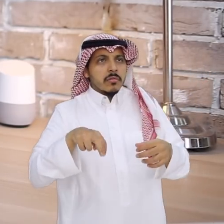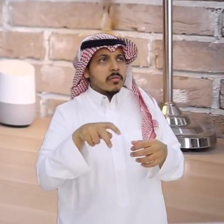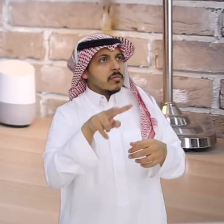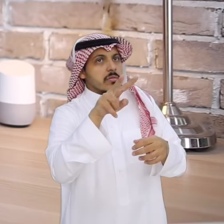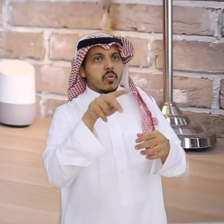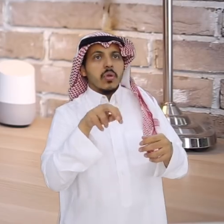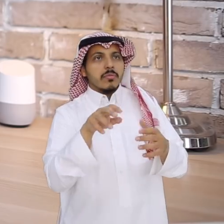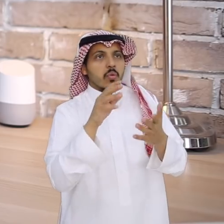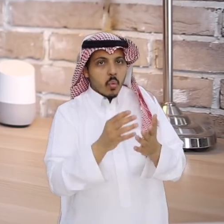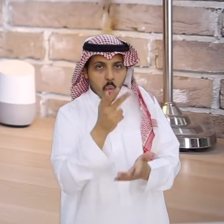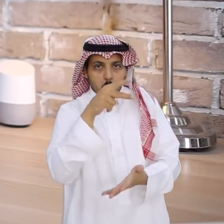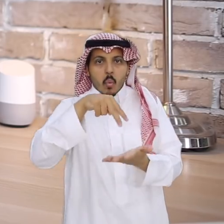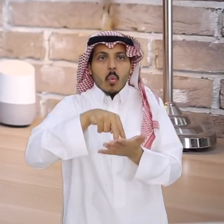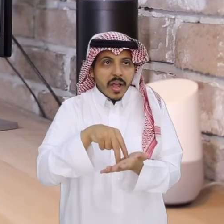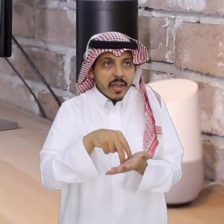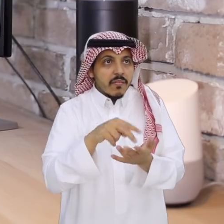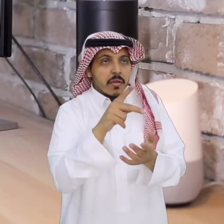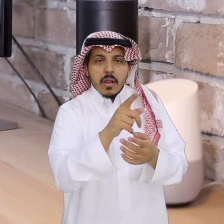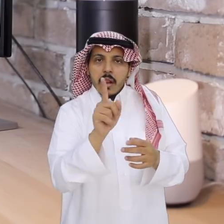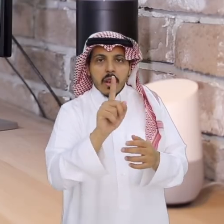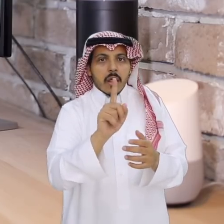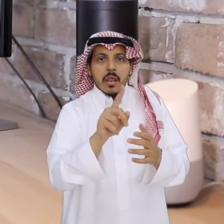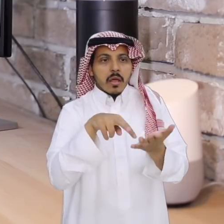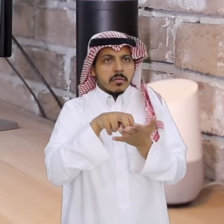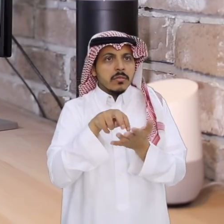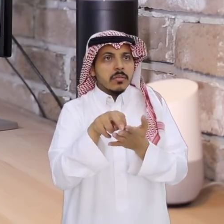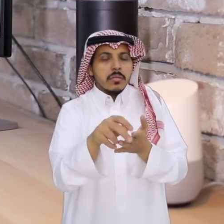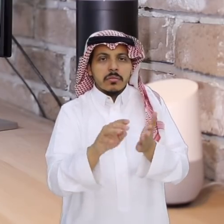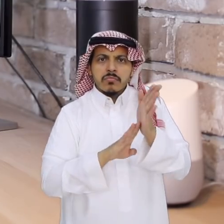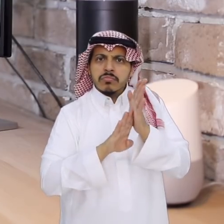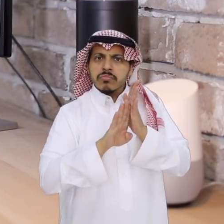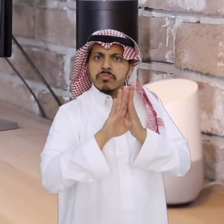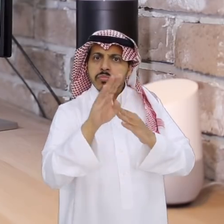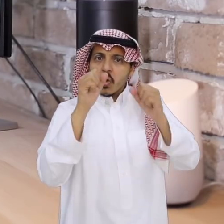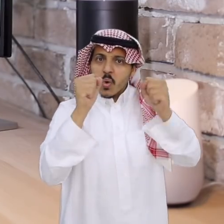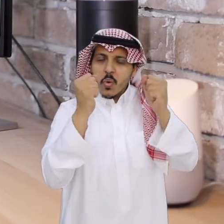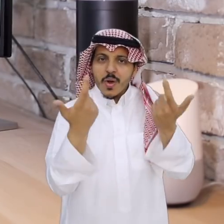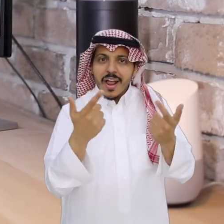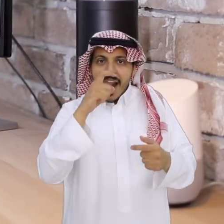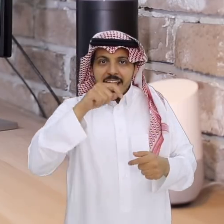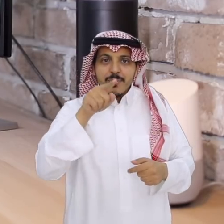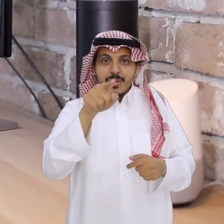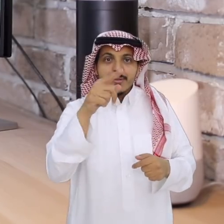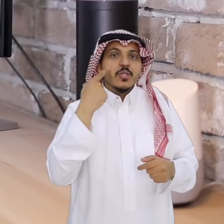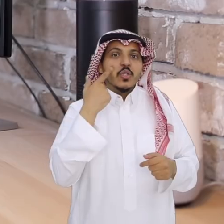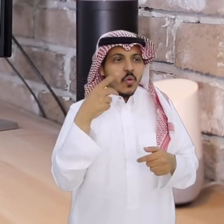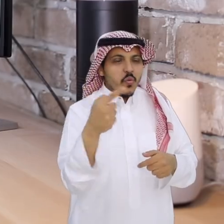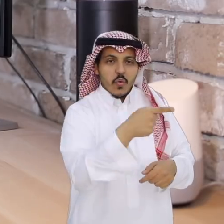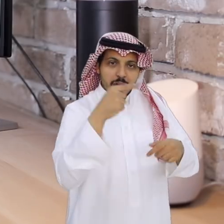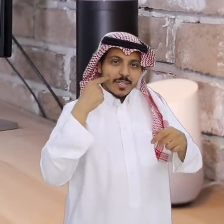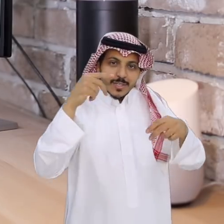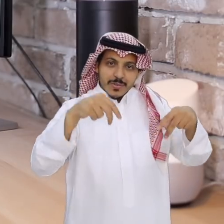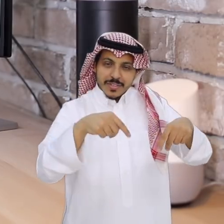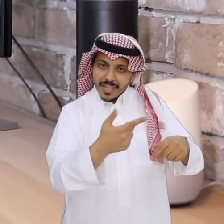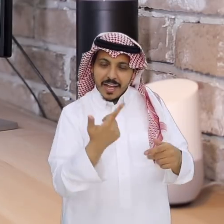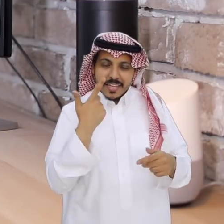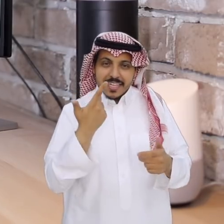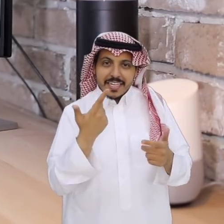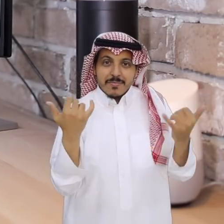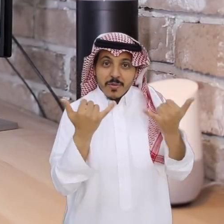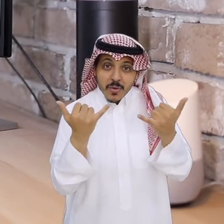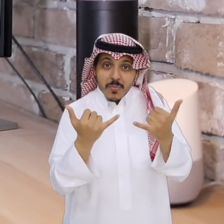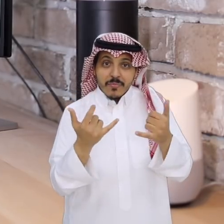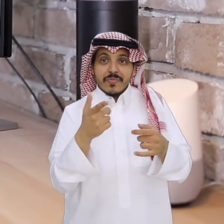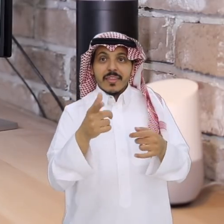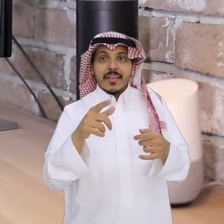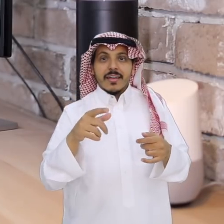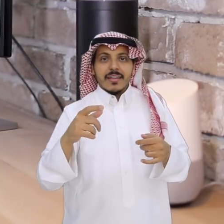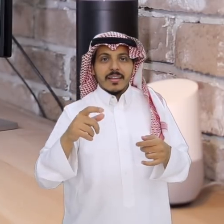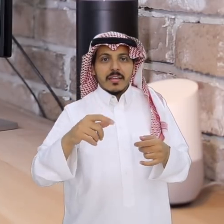You must see the video. The development of it is amazing. You can have a Spot Mini with a hand as an option.